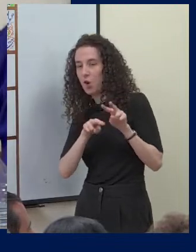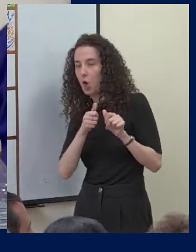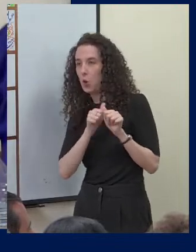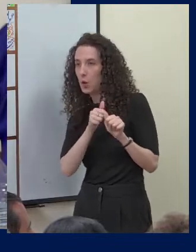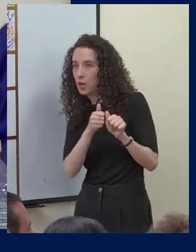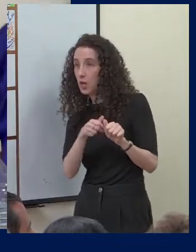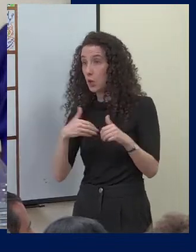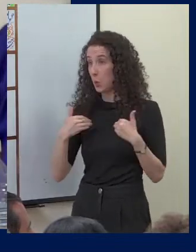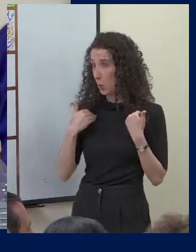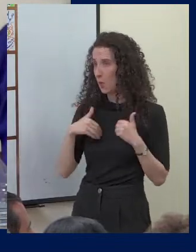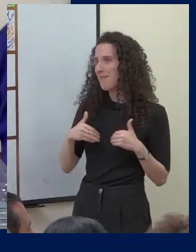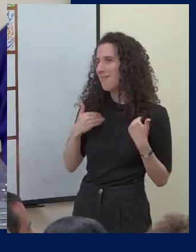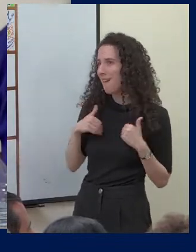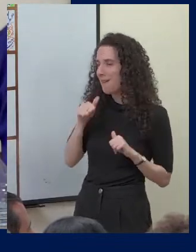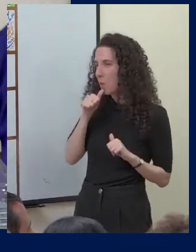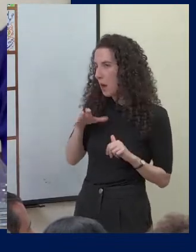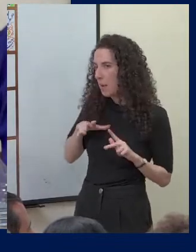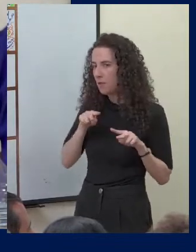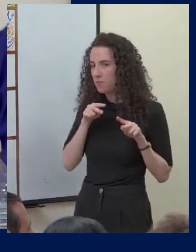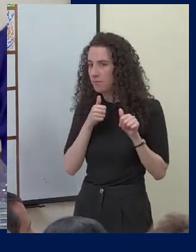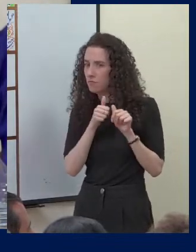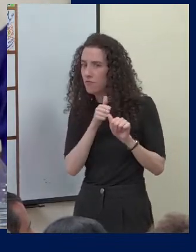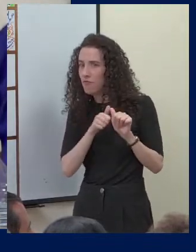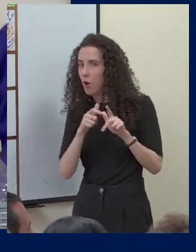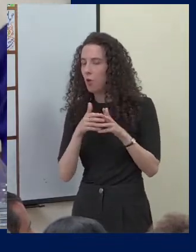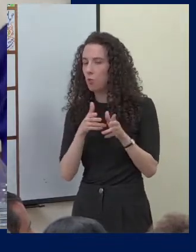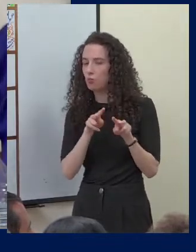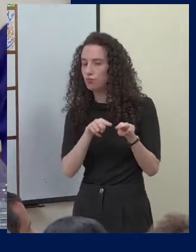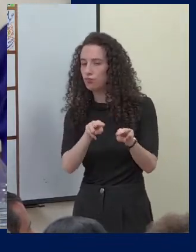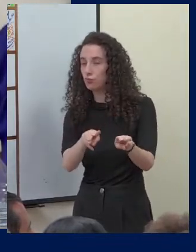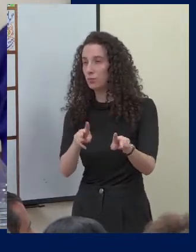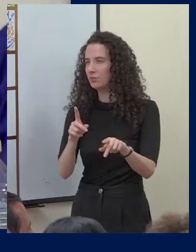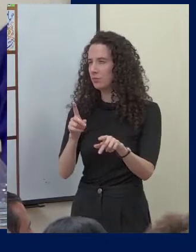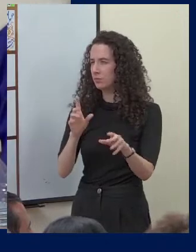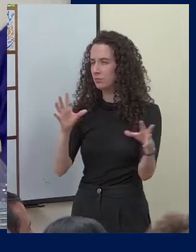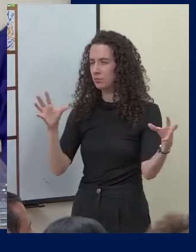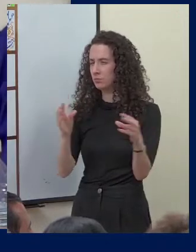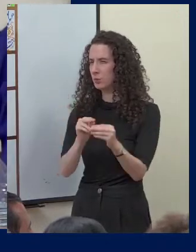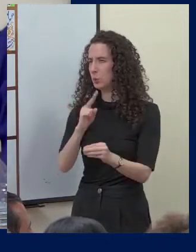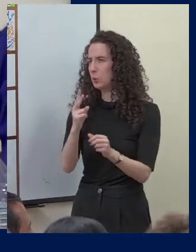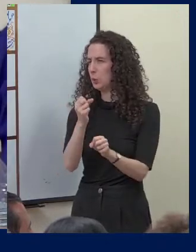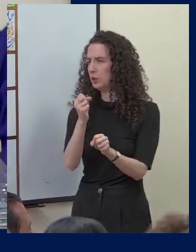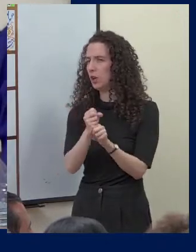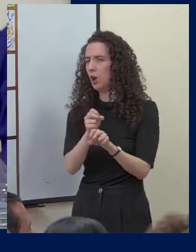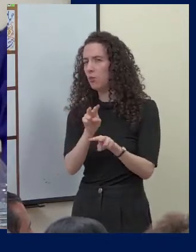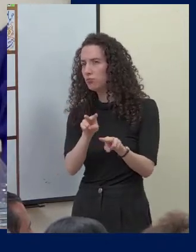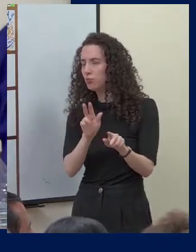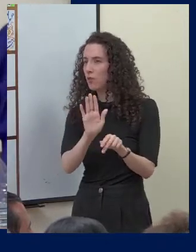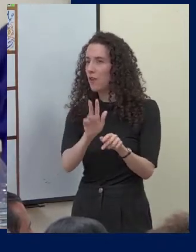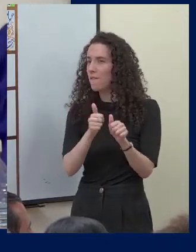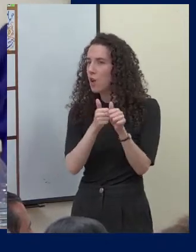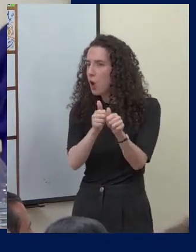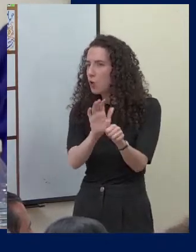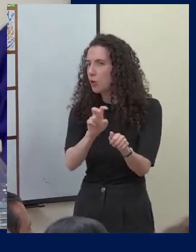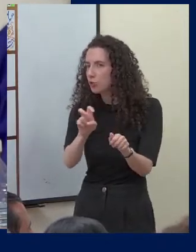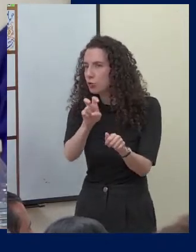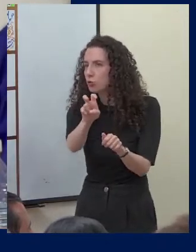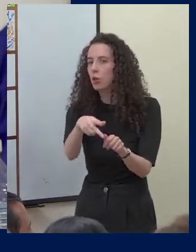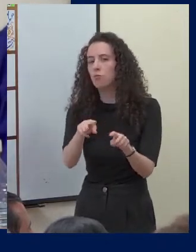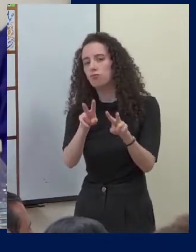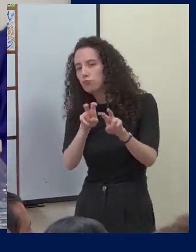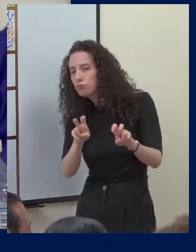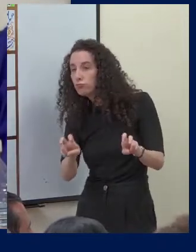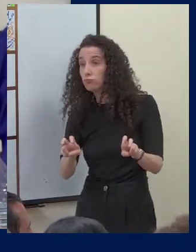time, the locus we followed was about two years given person and we assess them every